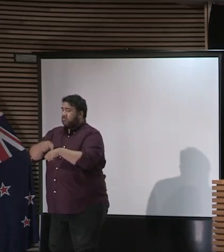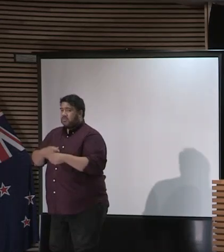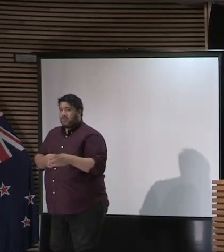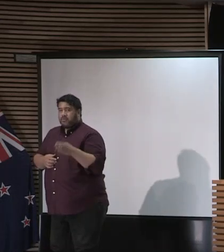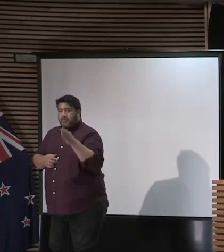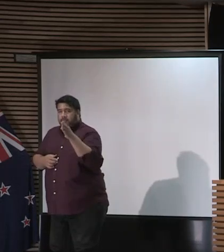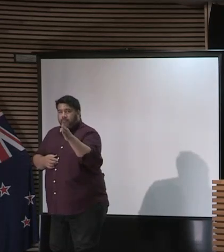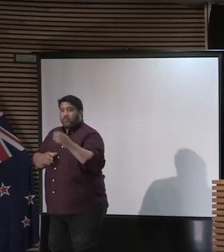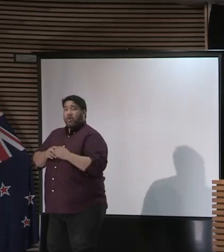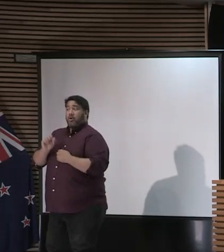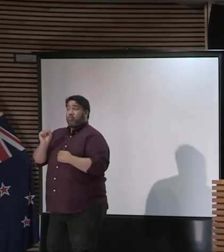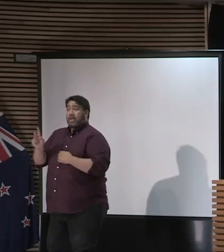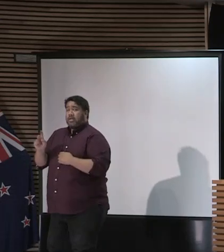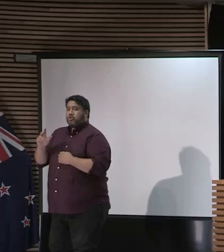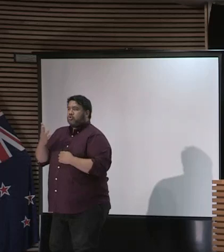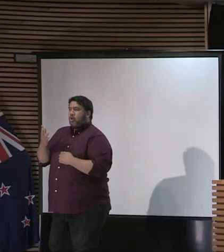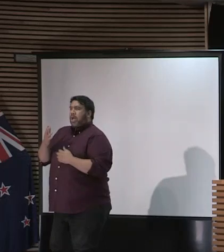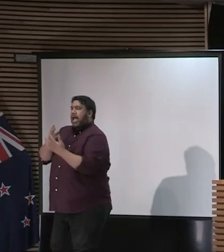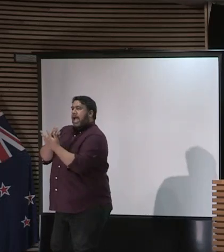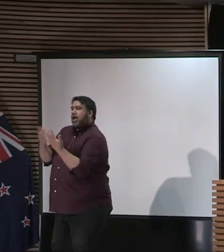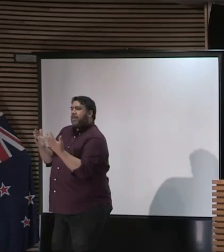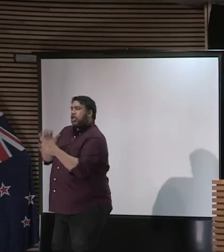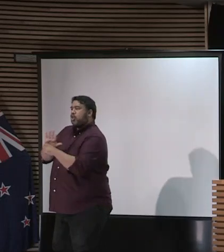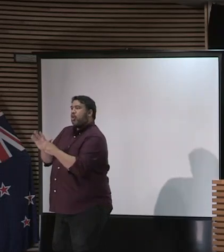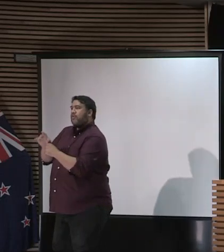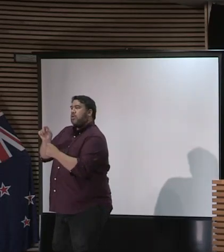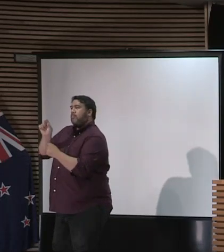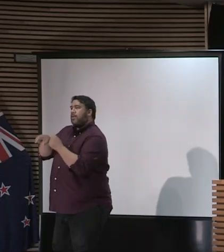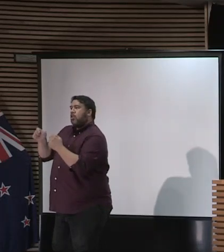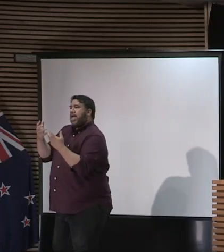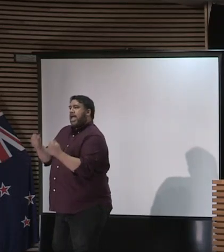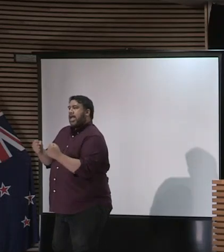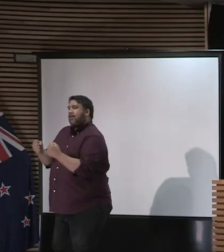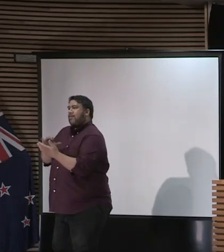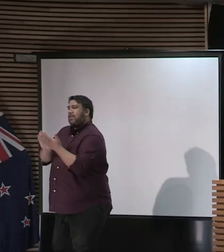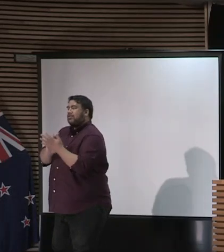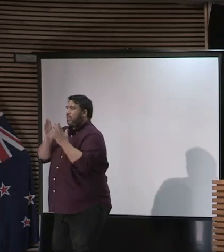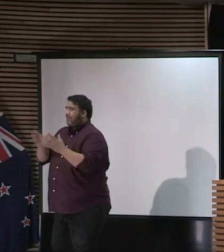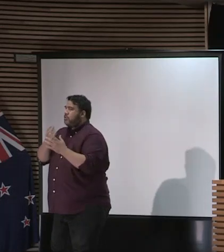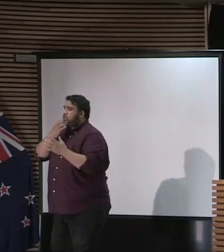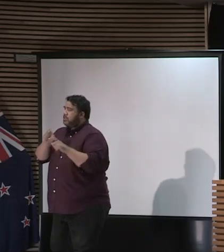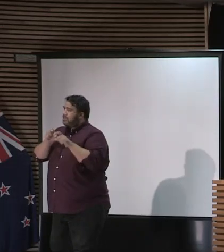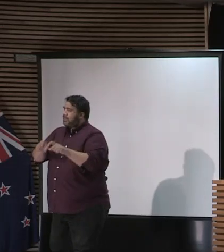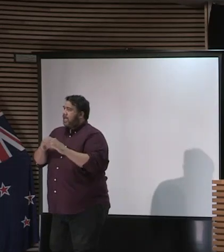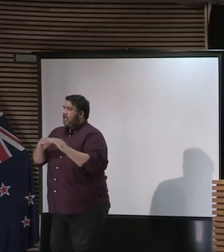battle. There is not one point in time that this mission ends now. Yes, with he have done that in lockdown. The goal now